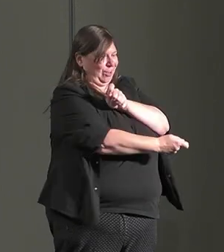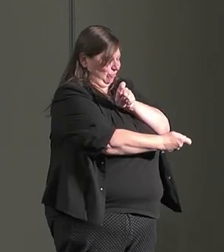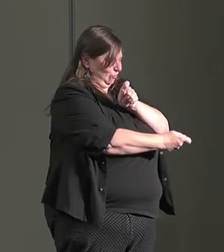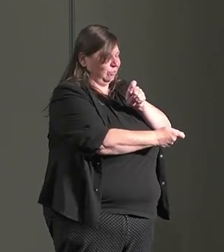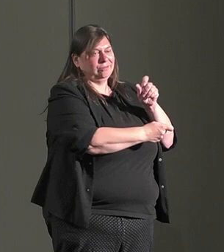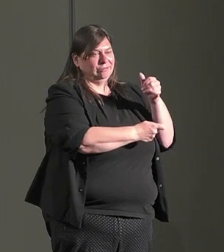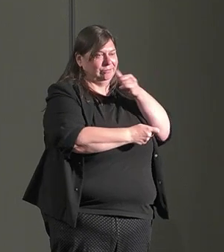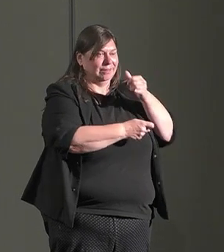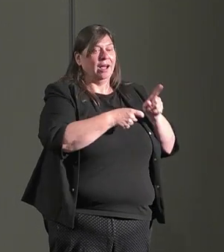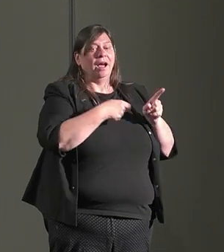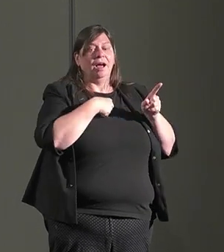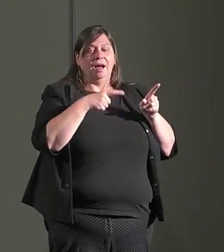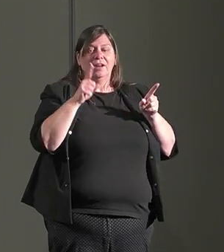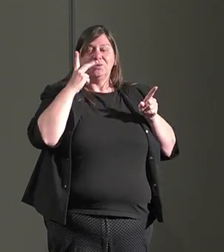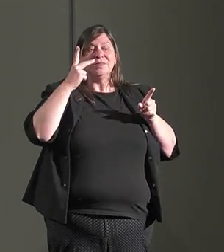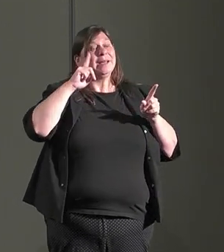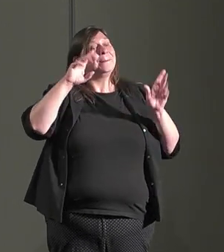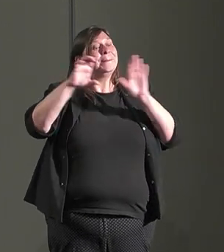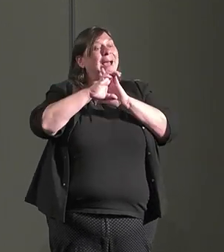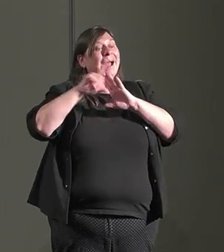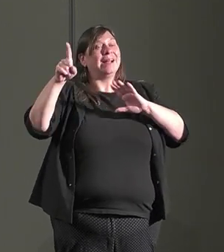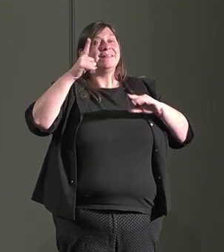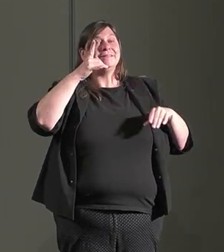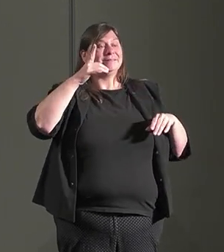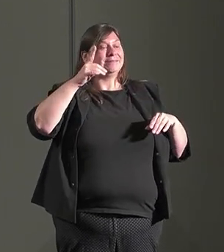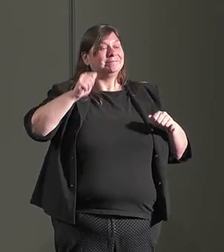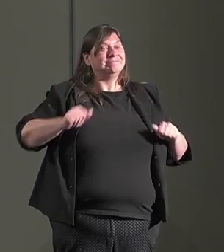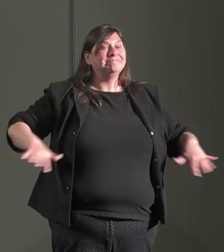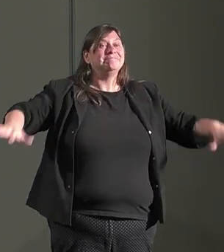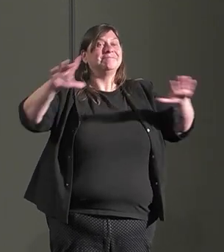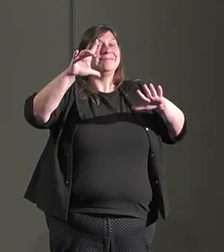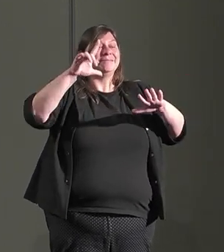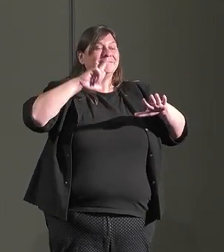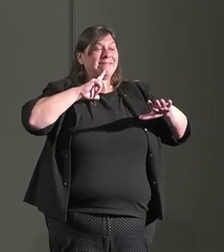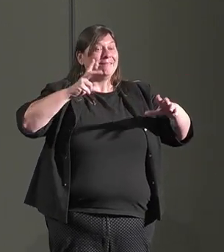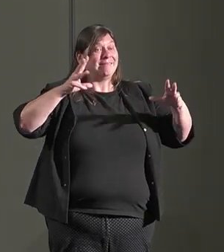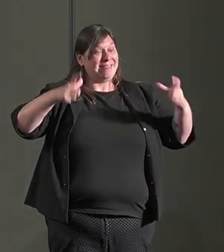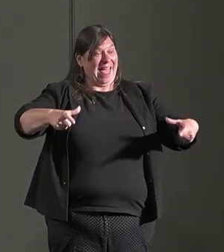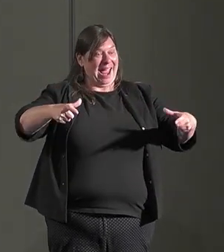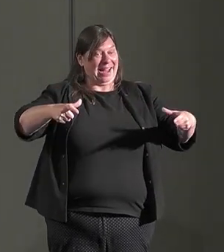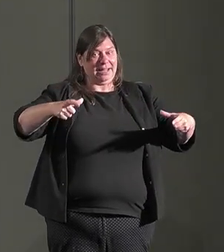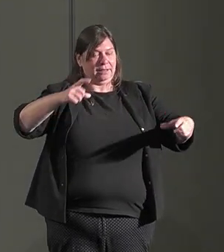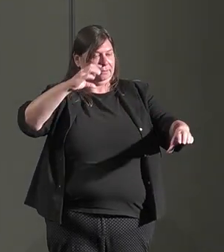you think picture of outdoor lake in the mountains with a man holding a lens inside